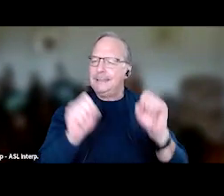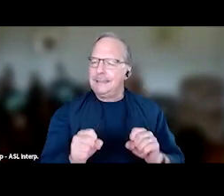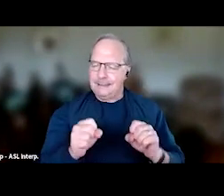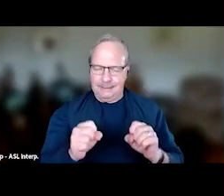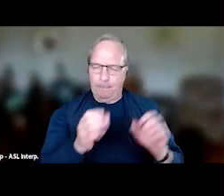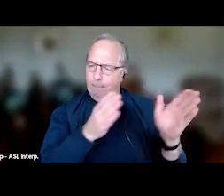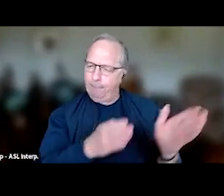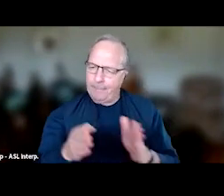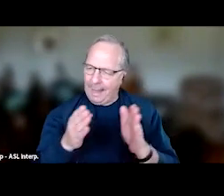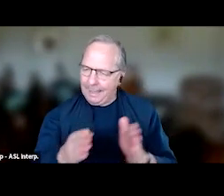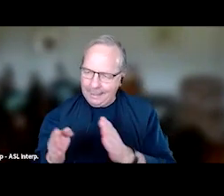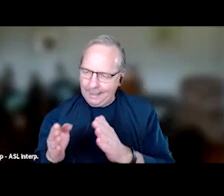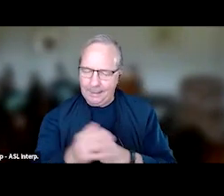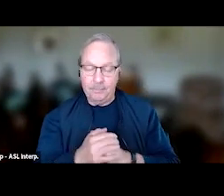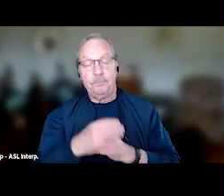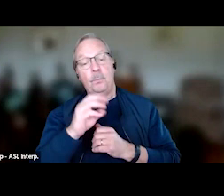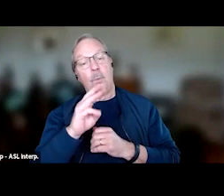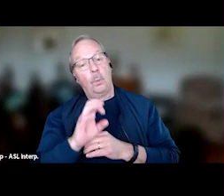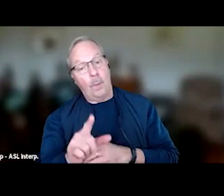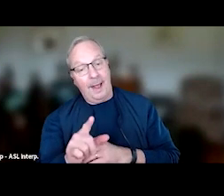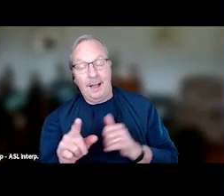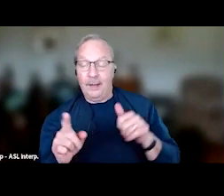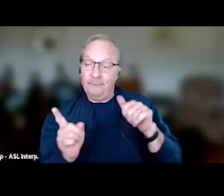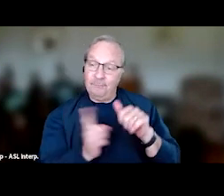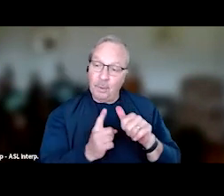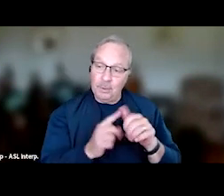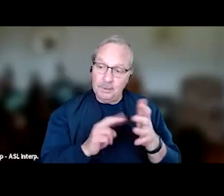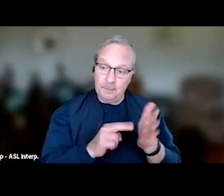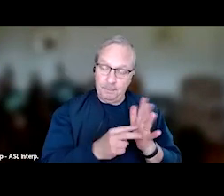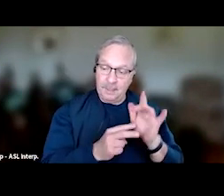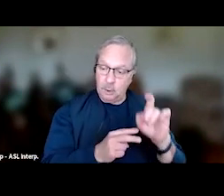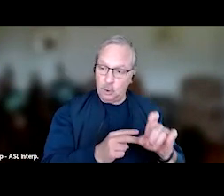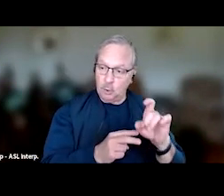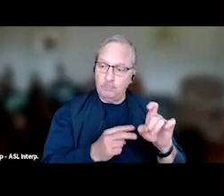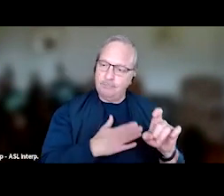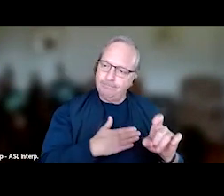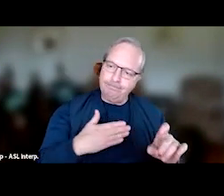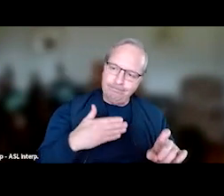Well, at first, it means that there should be an acknowledgement of past harms,